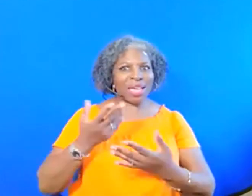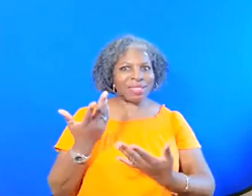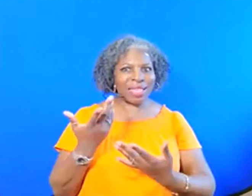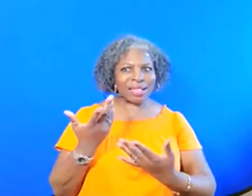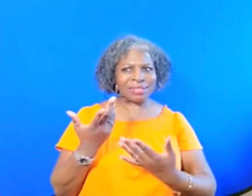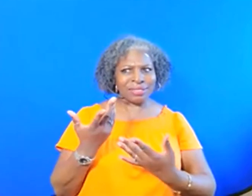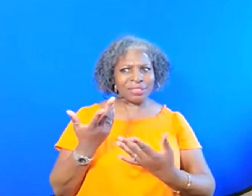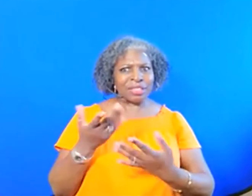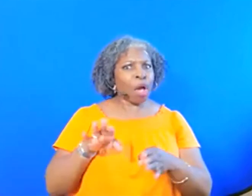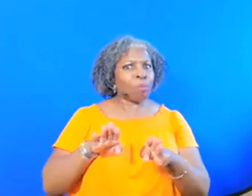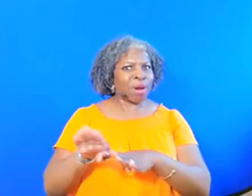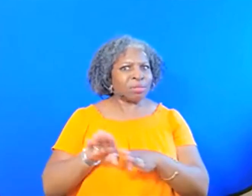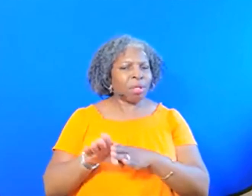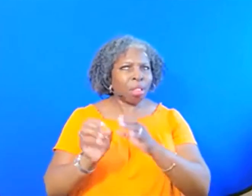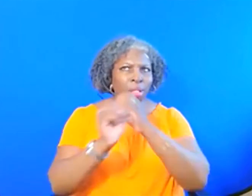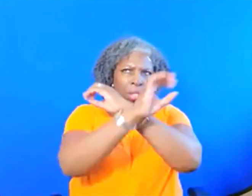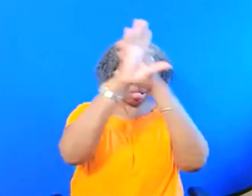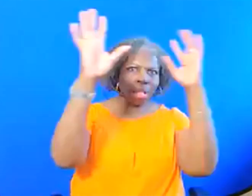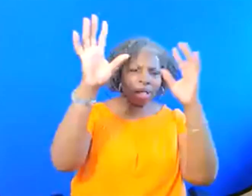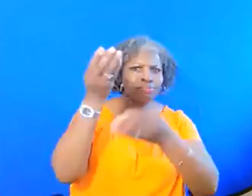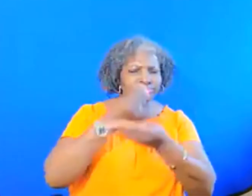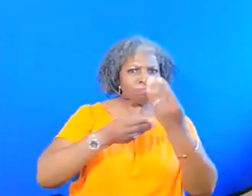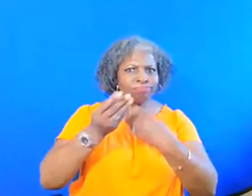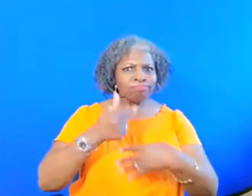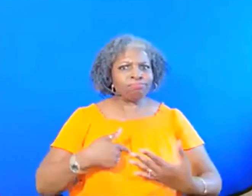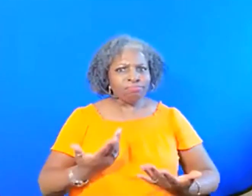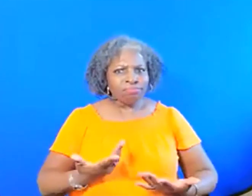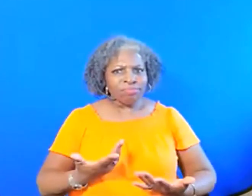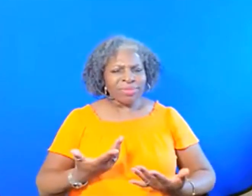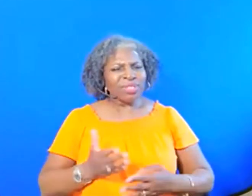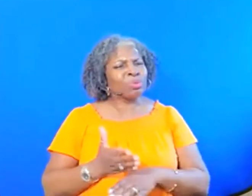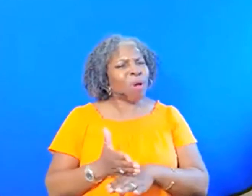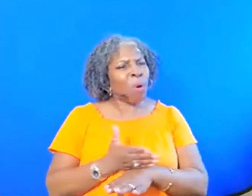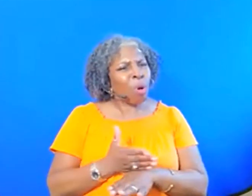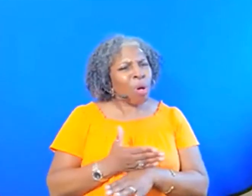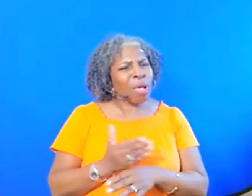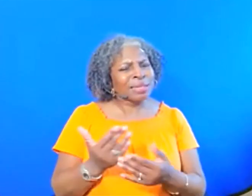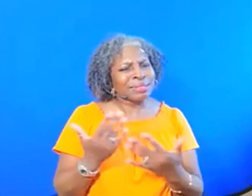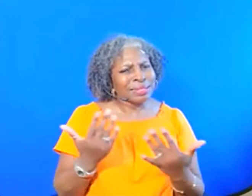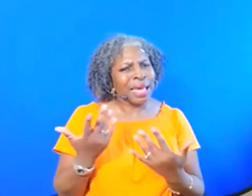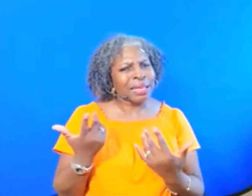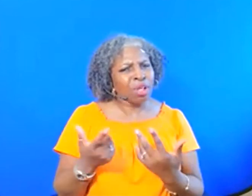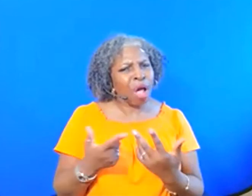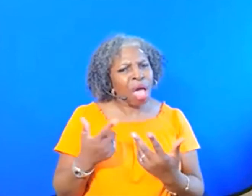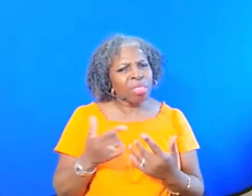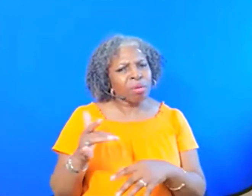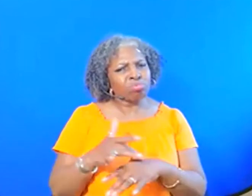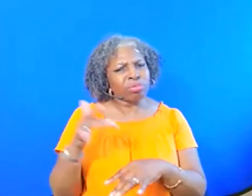So, it's I, you know, you it's early, early days, you get these other professionals around you,